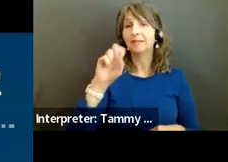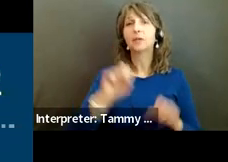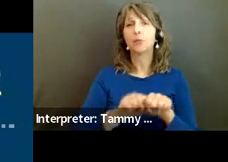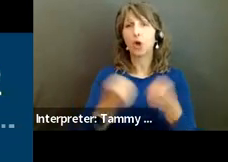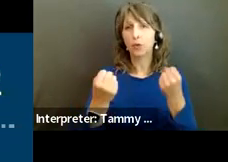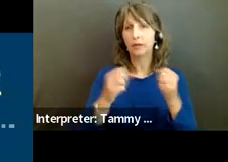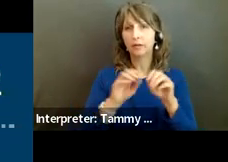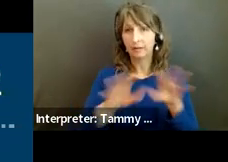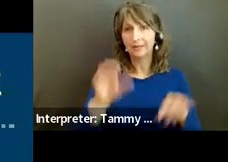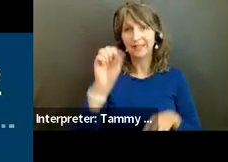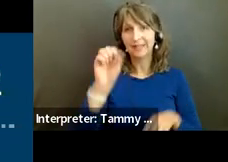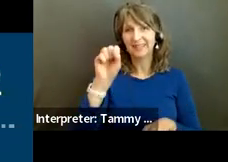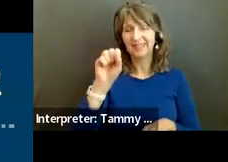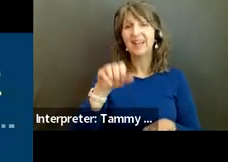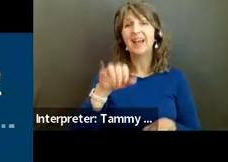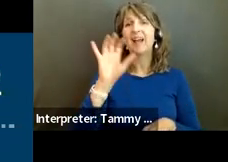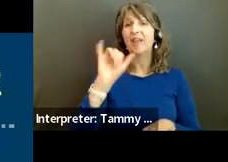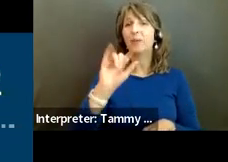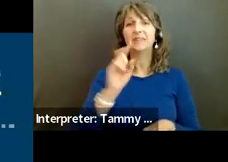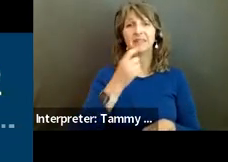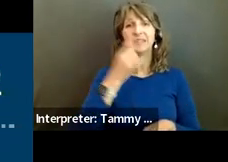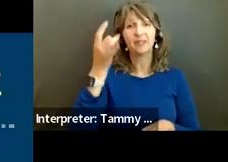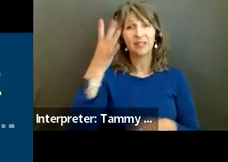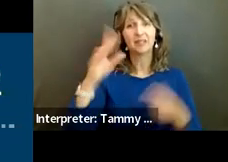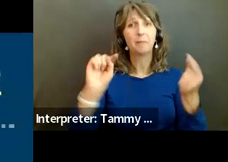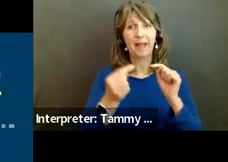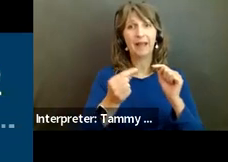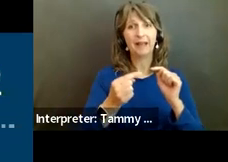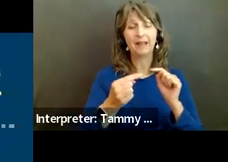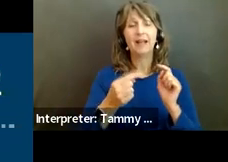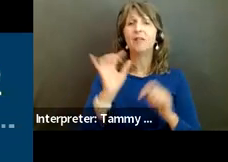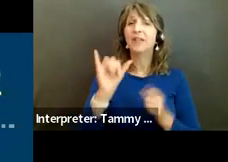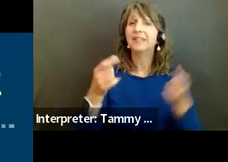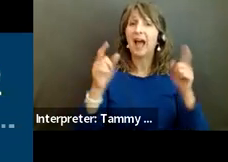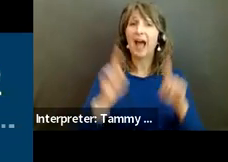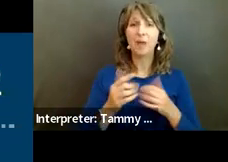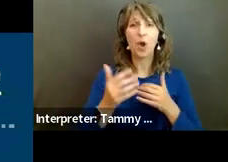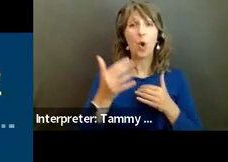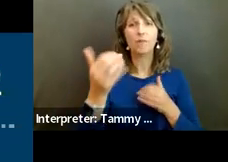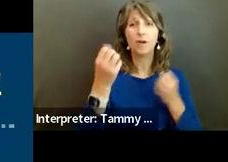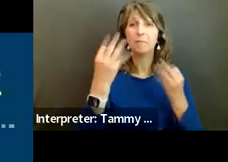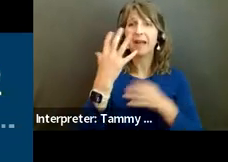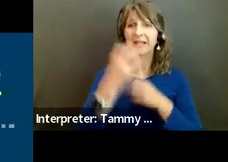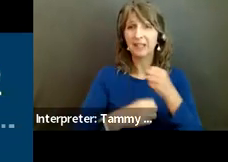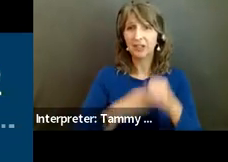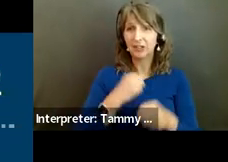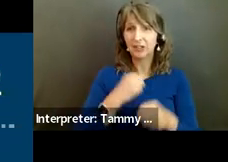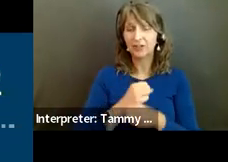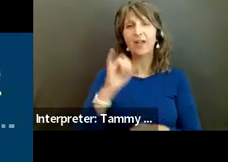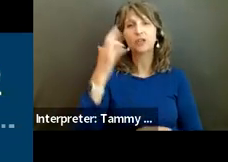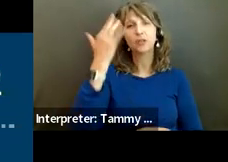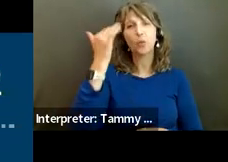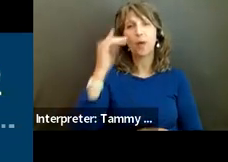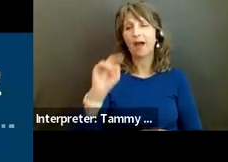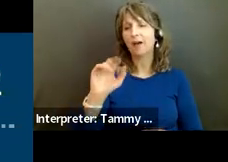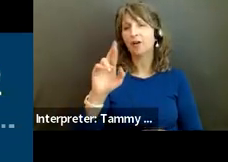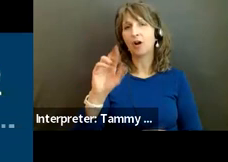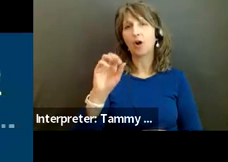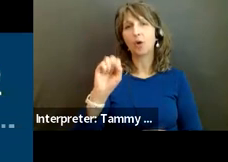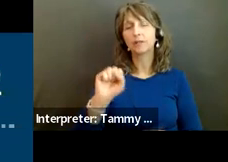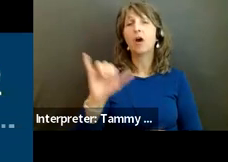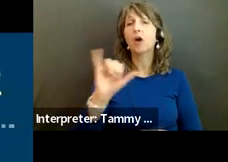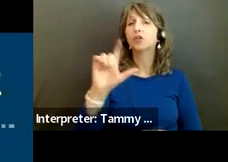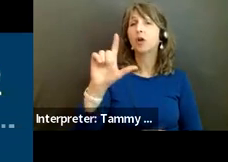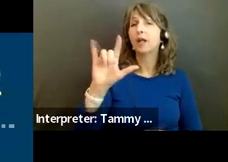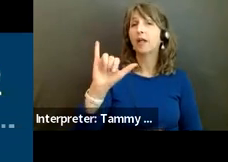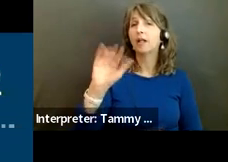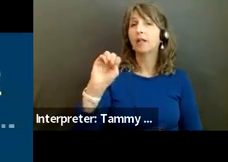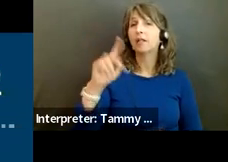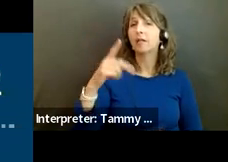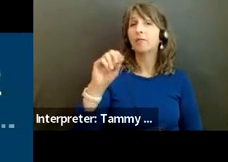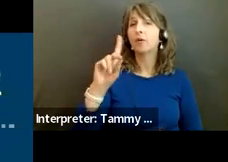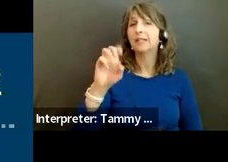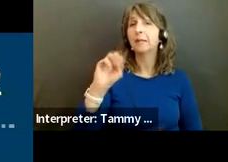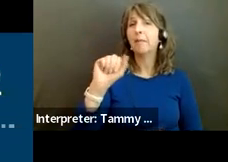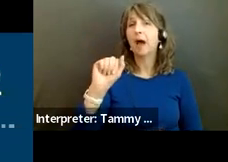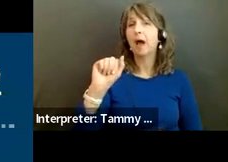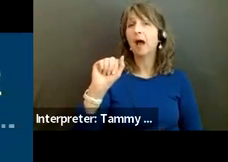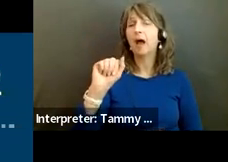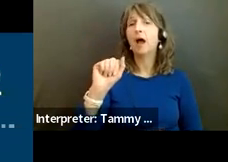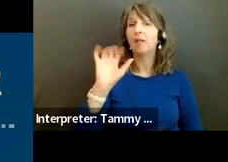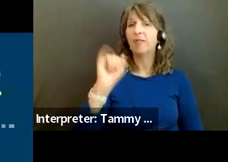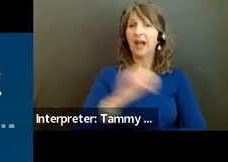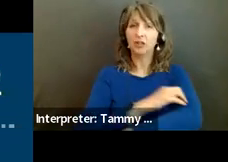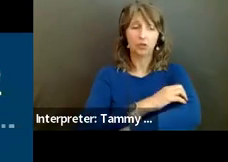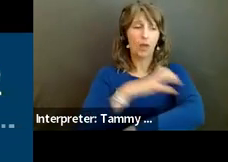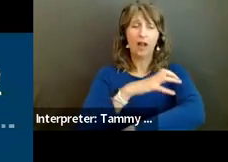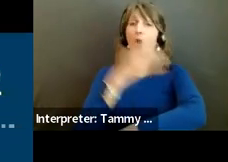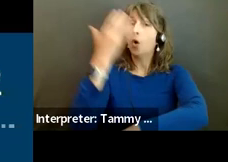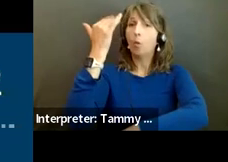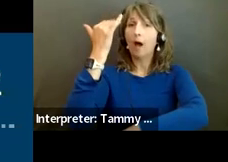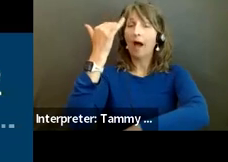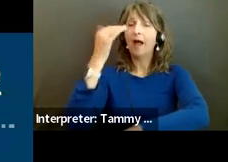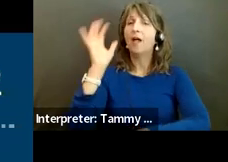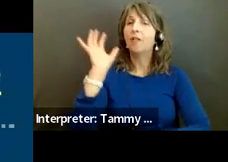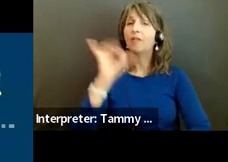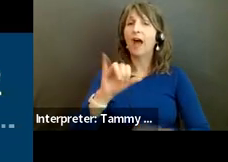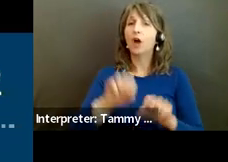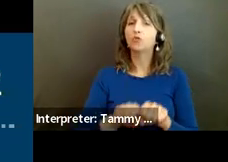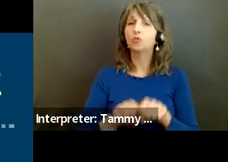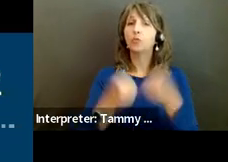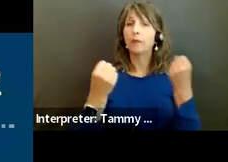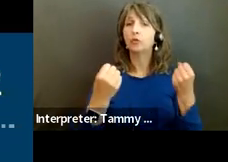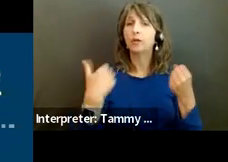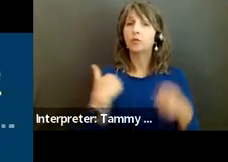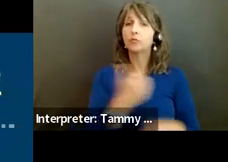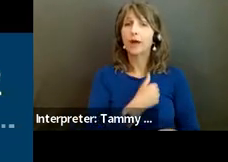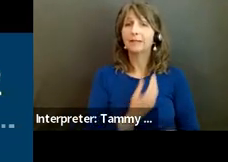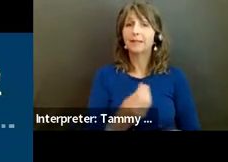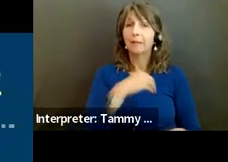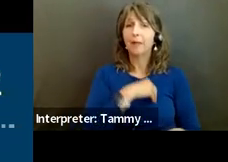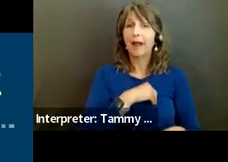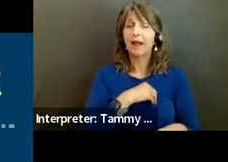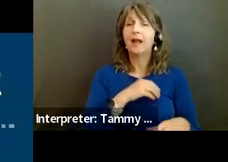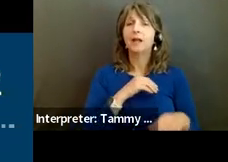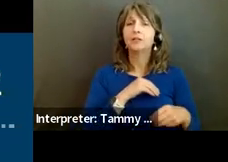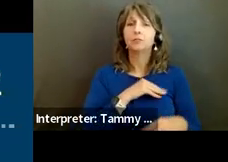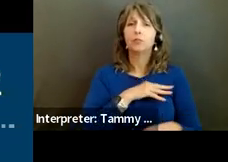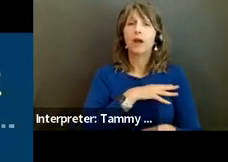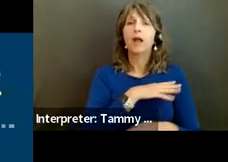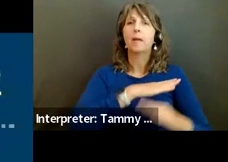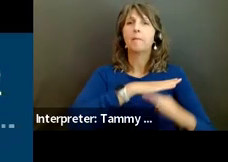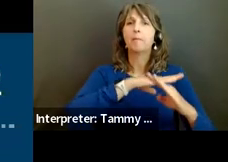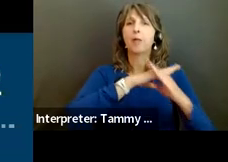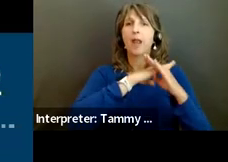These have been going on for years and that is why she's on these, so she also had debilitating and painful lymphedema, just chronic swelling of that left arm because the, just chronic swelling of that left arm because chronic swelling of that left arm because the ruptured implant had blocked the lymphoma, just chronic swelling of that left arm because the ruptured implant had blocked the lymph flow from